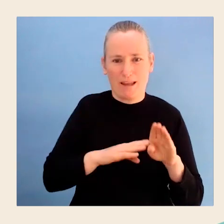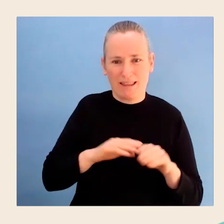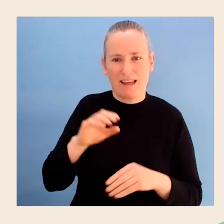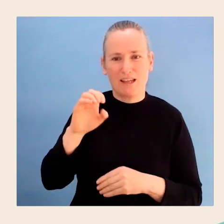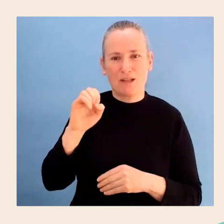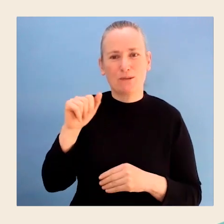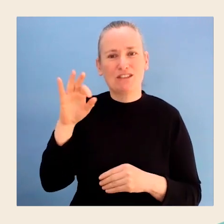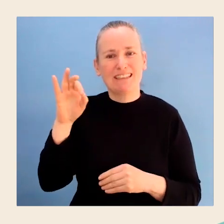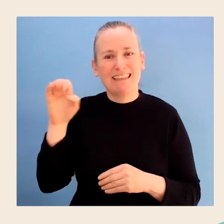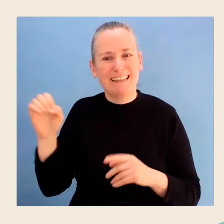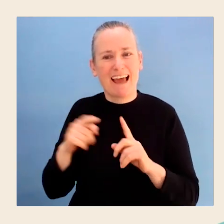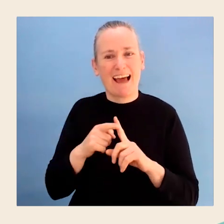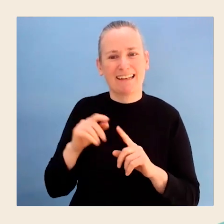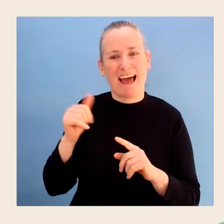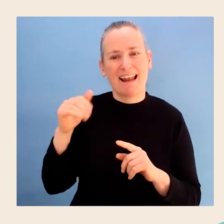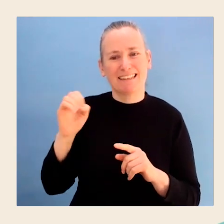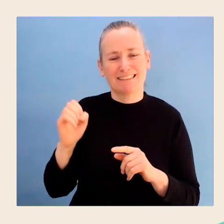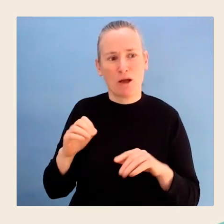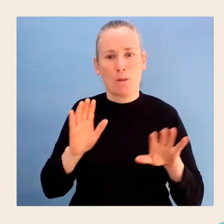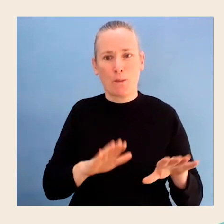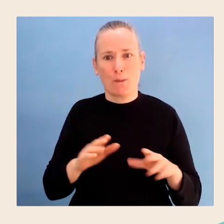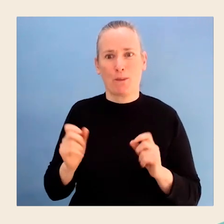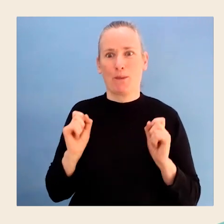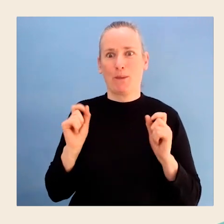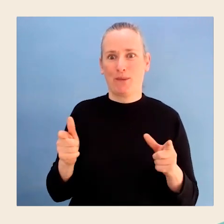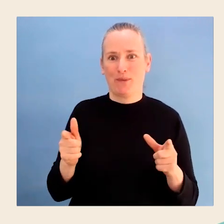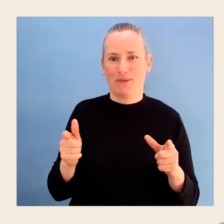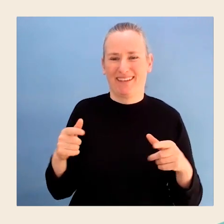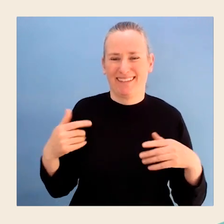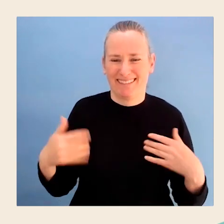It's rather cool. Yeah, you know,